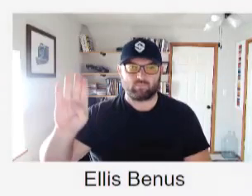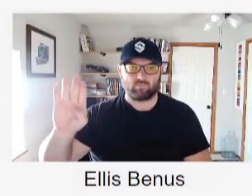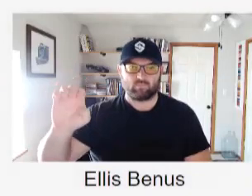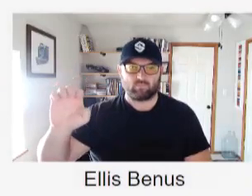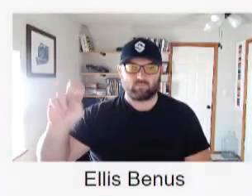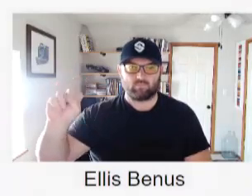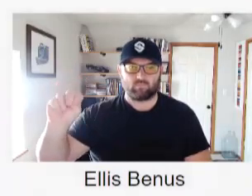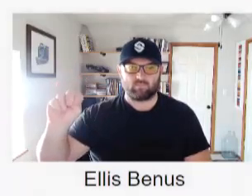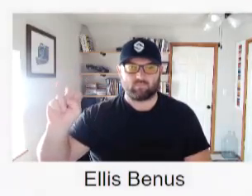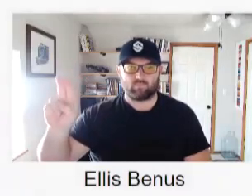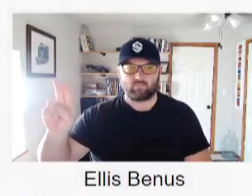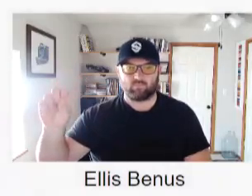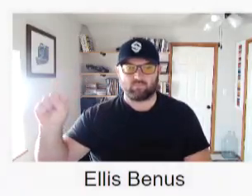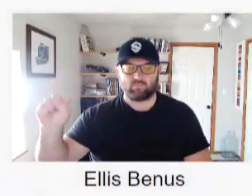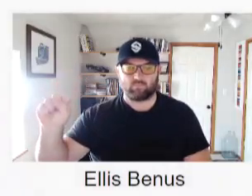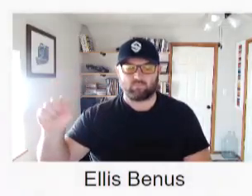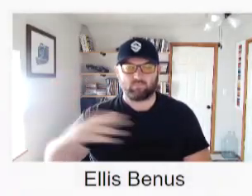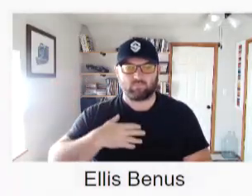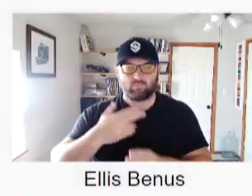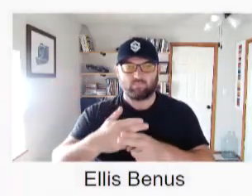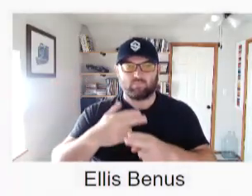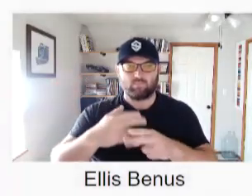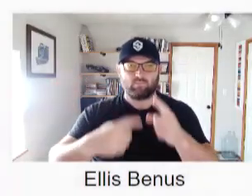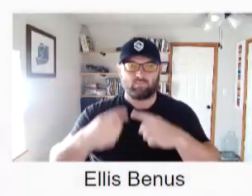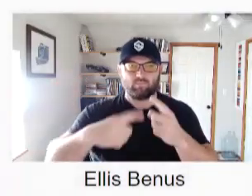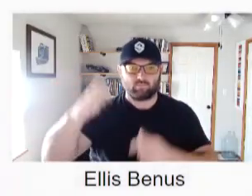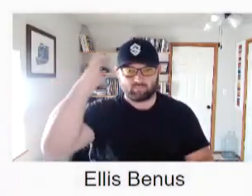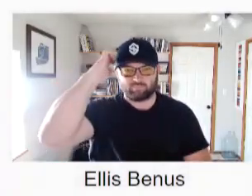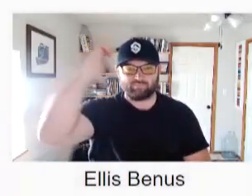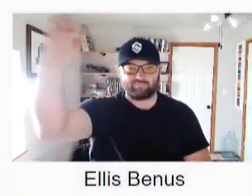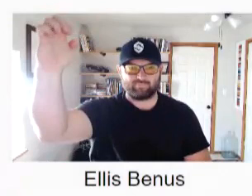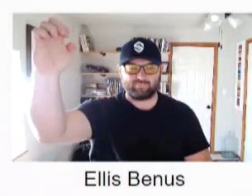Hi, I am Alice. Venice.